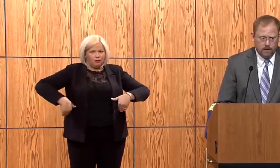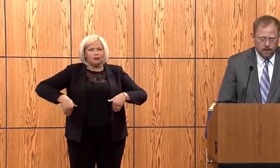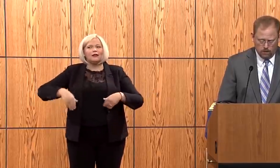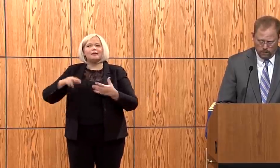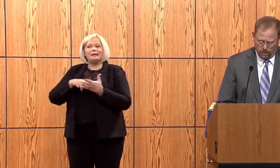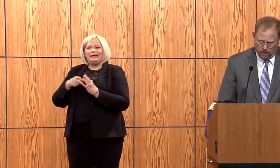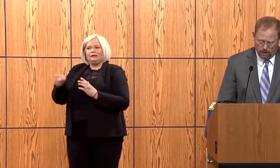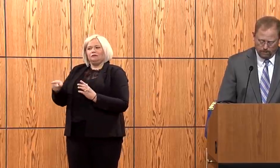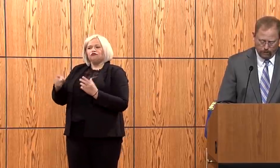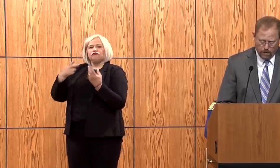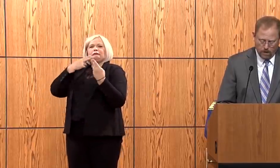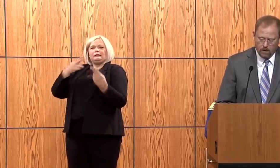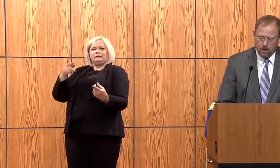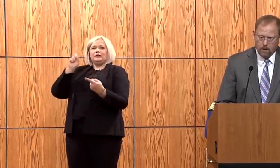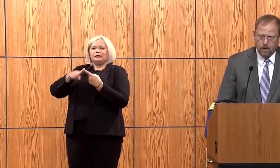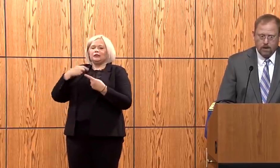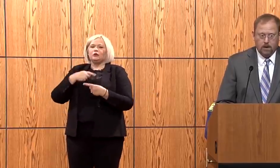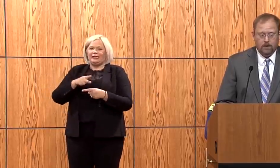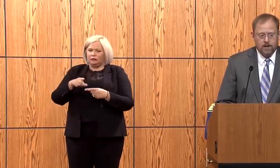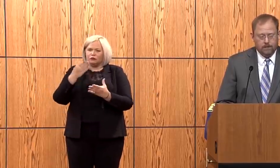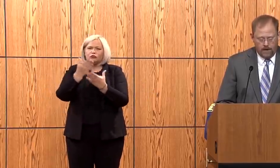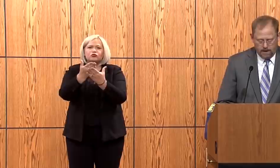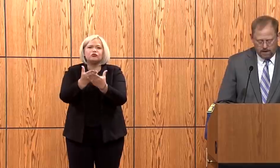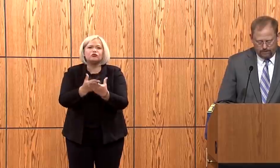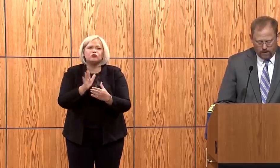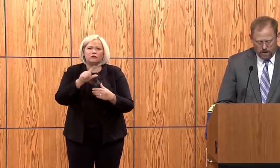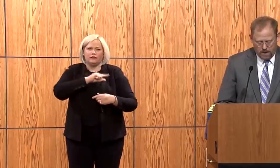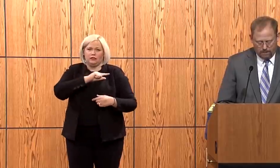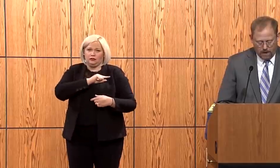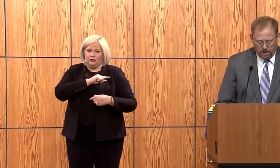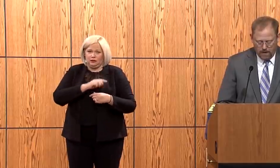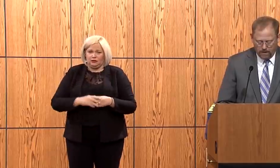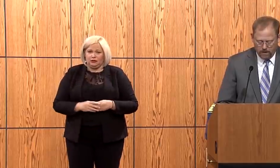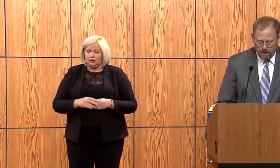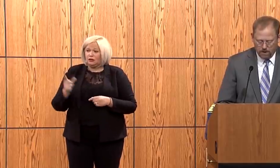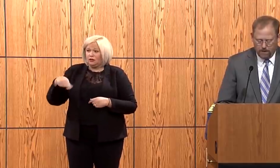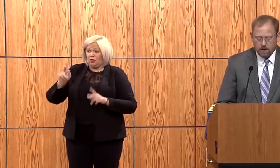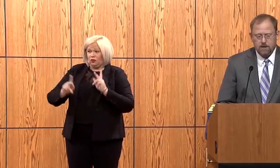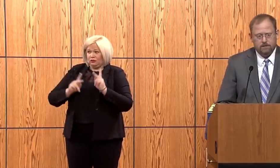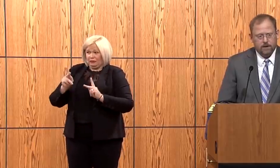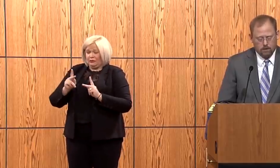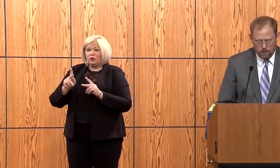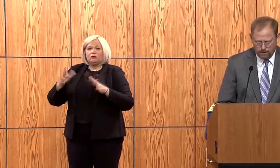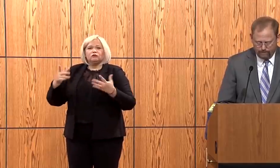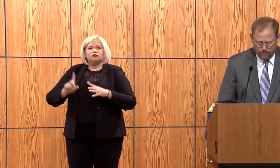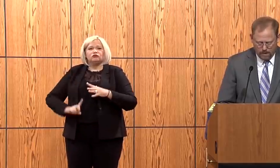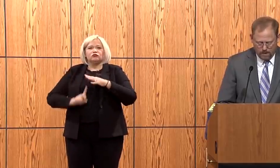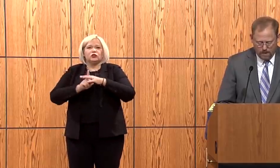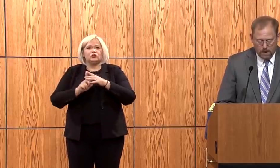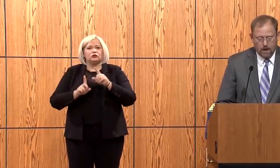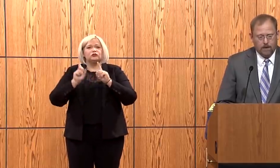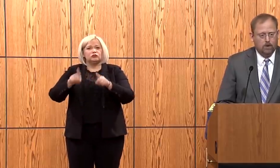THE ALLEGATIONS AND THE COMPLAINTS ARE ACCUSATIONS AND A COMPLAINTS ARE ACCUSATIONS AND A DEFENDANT IS ASSUMED INNOCENT